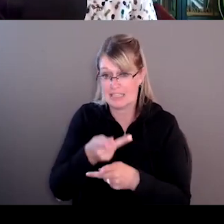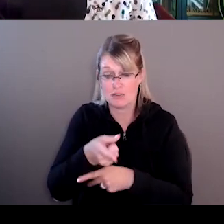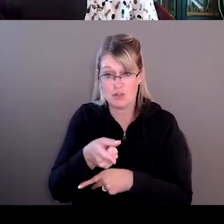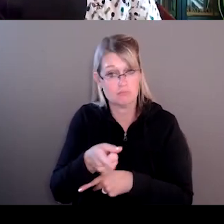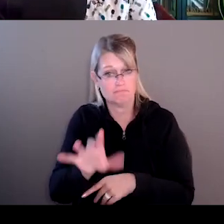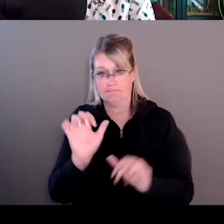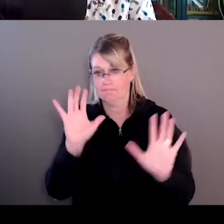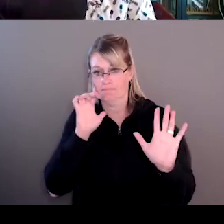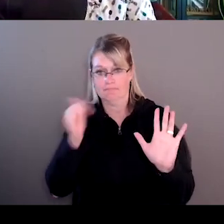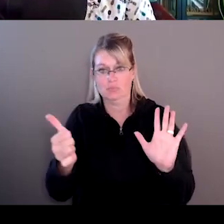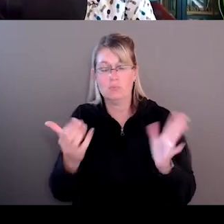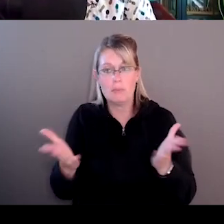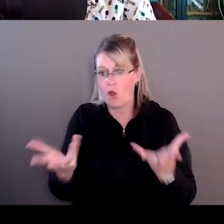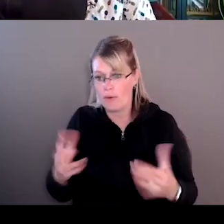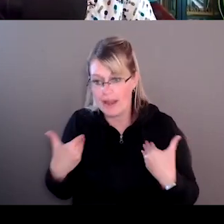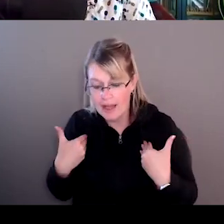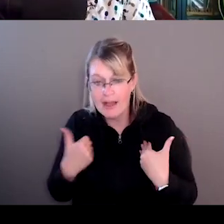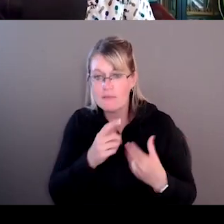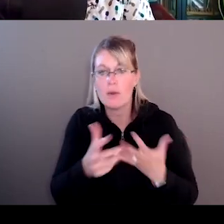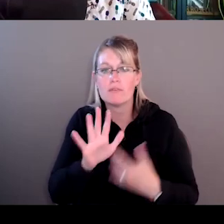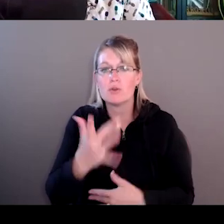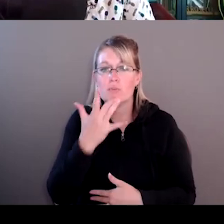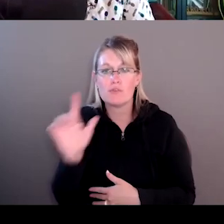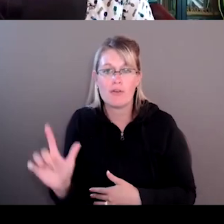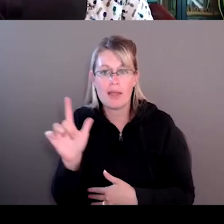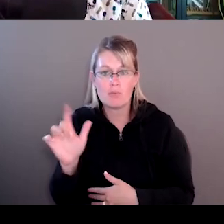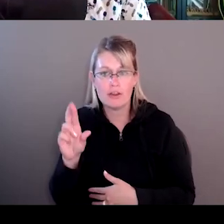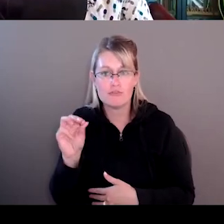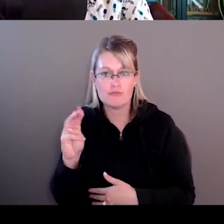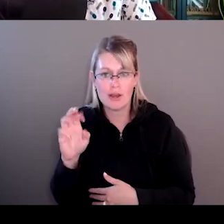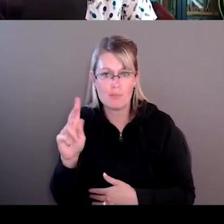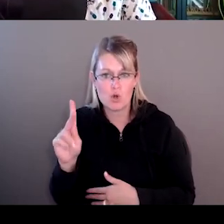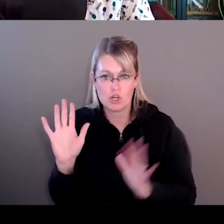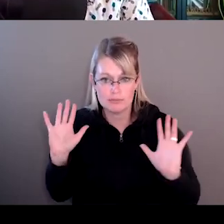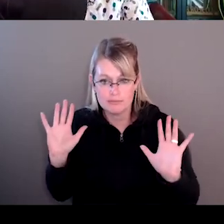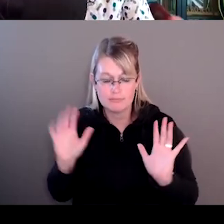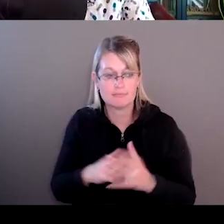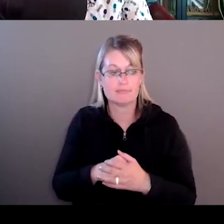already have it and whatever is your preferred library framework, whatever. In this case,